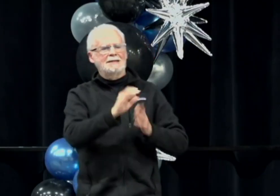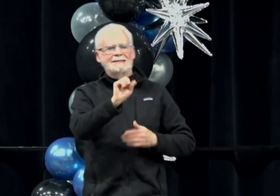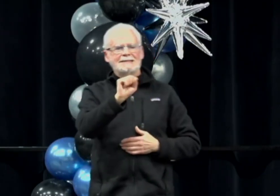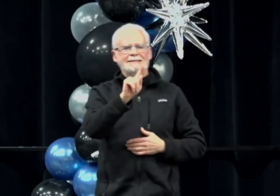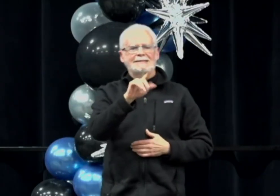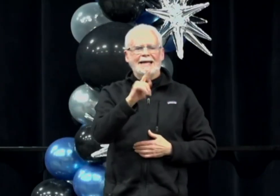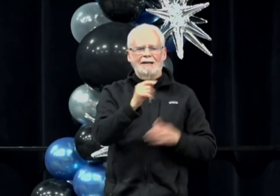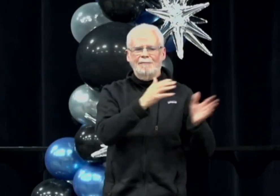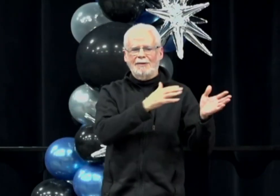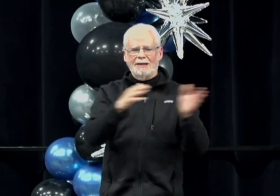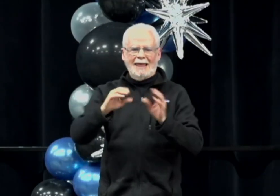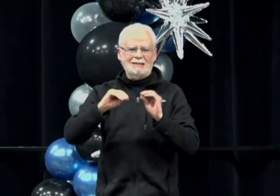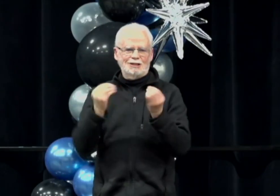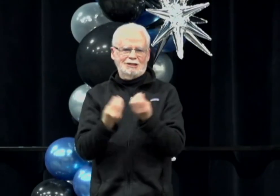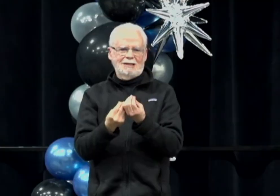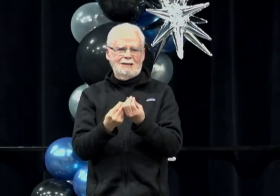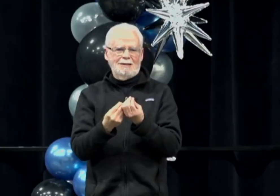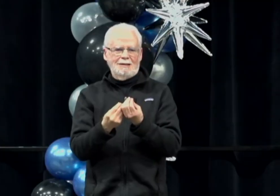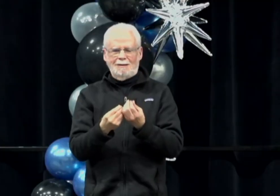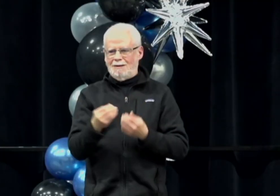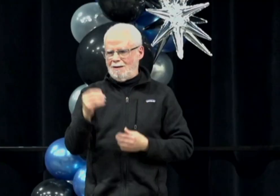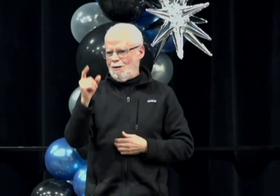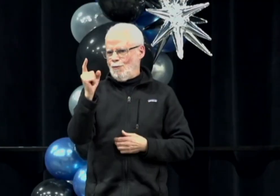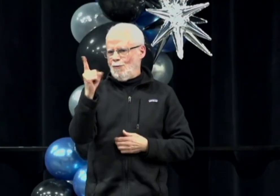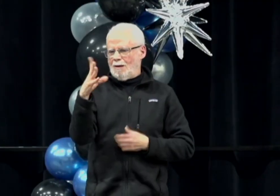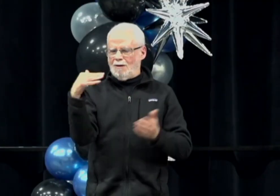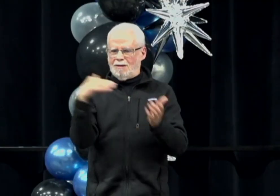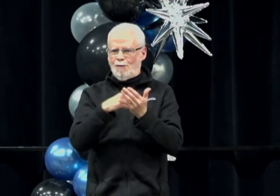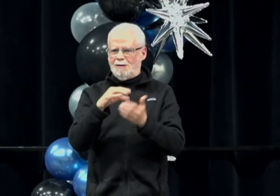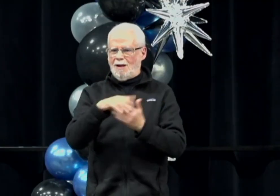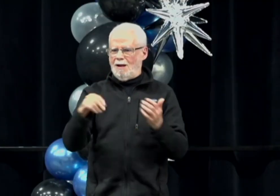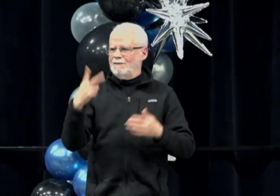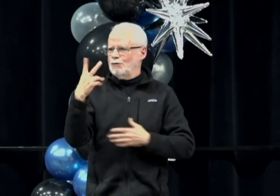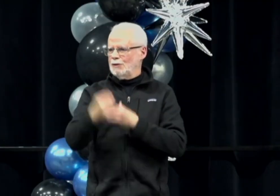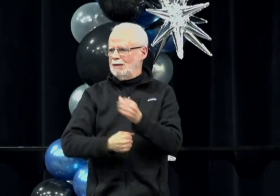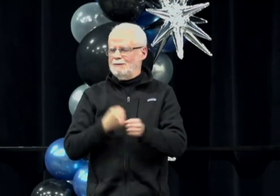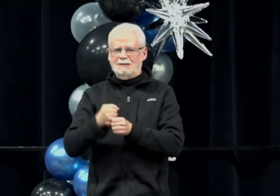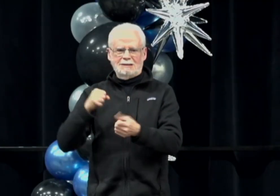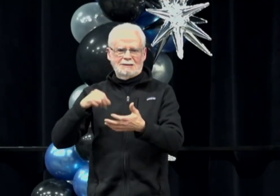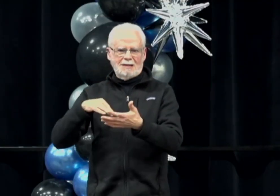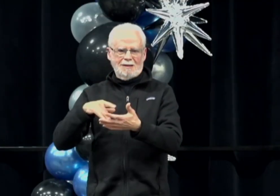Governor was not happy to hear about this. He mulled it over and came up with an idea. He asked